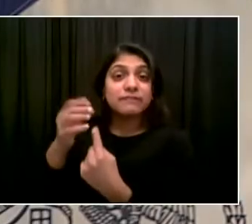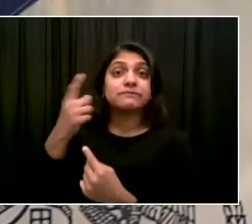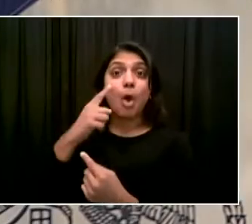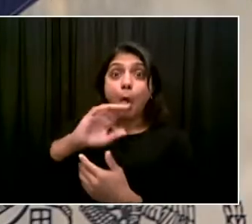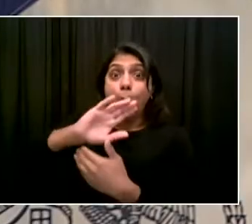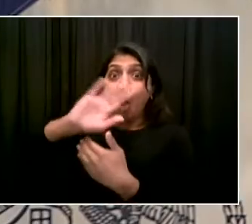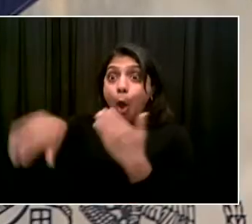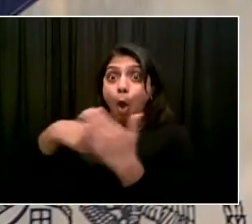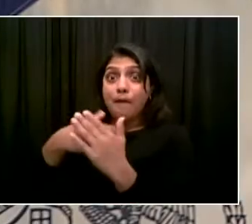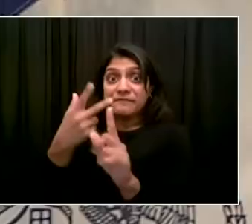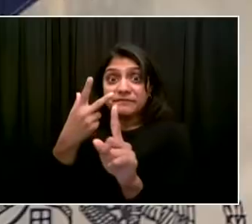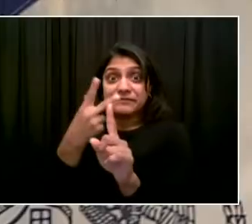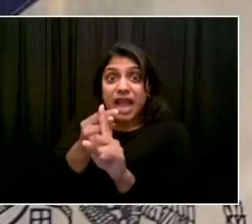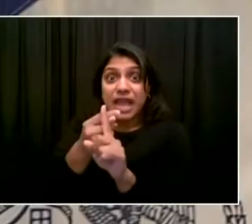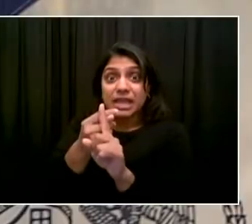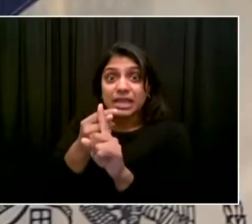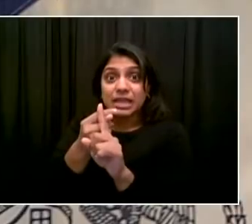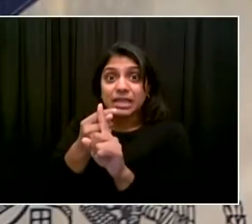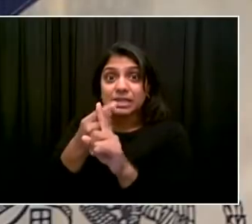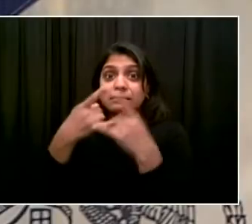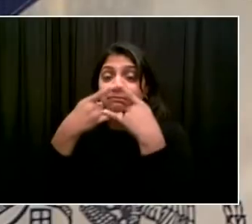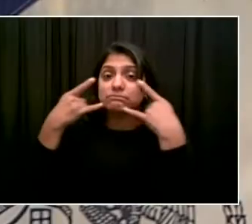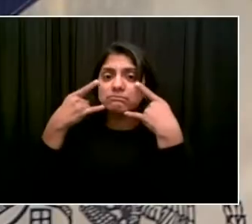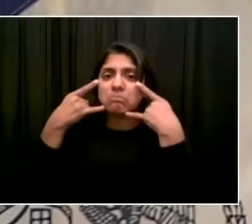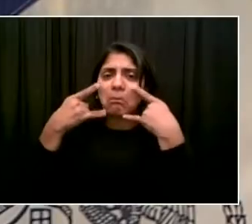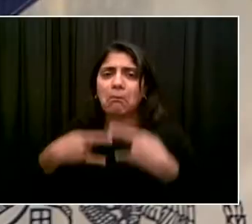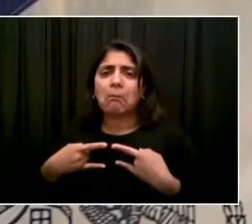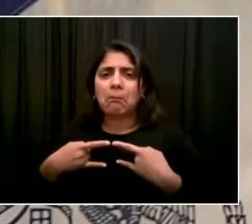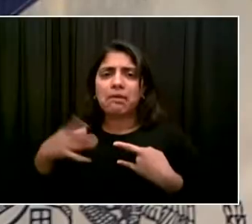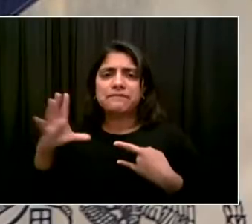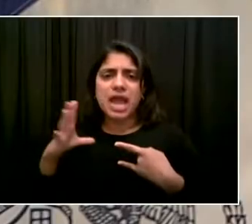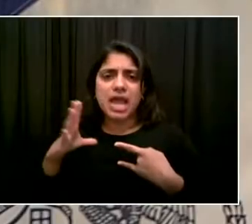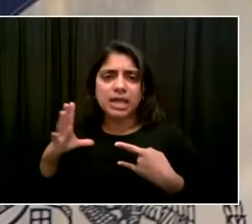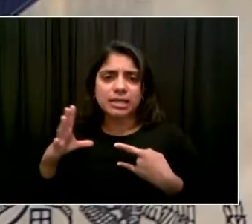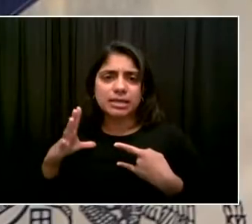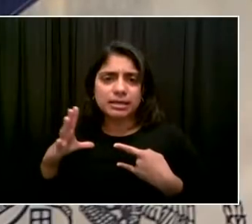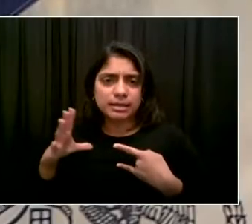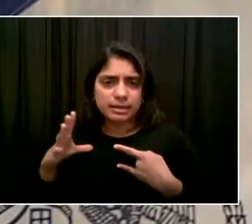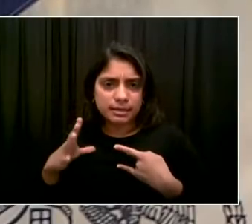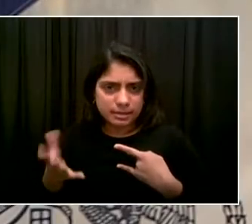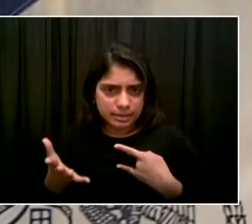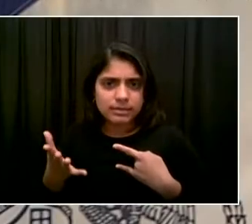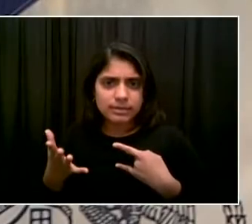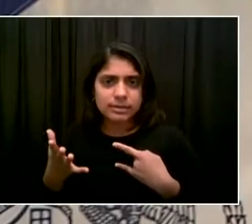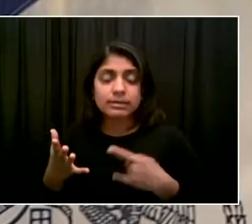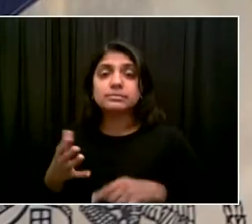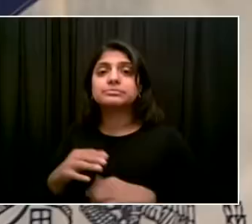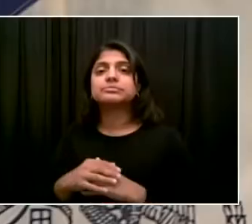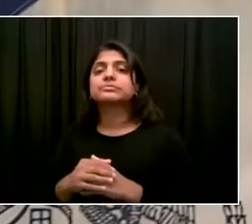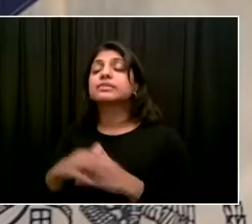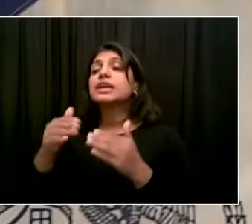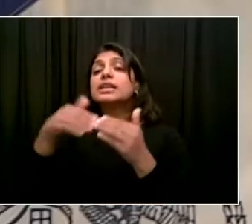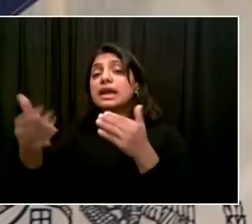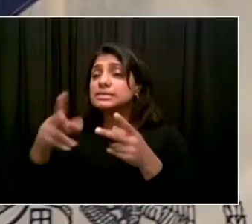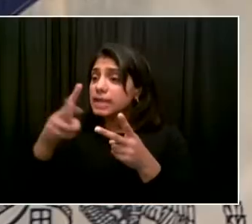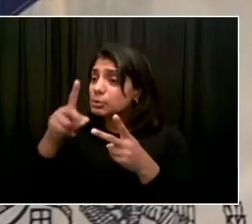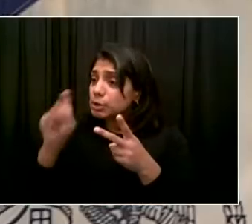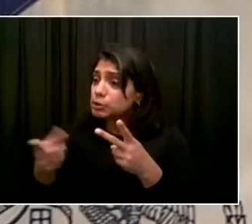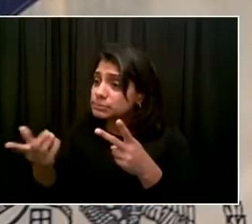THE MORE FREEDOM THEY WILL HAVE. BUT YES, WE ARE OUT ON ALL THOSE FRONTS MAKING